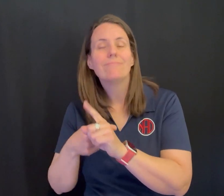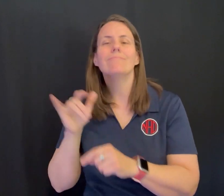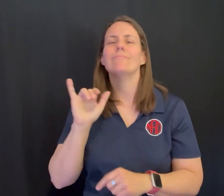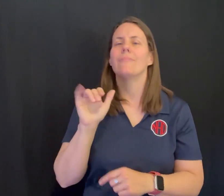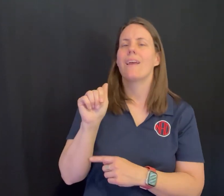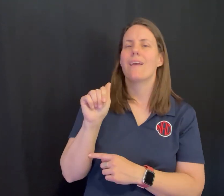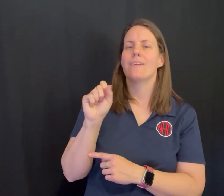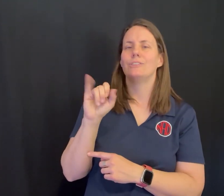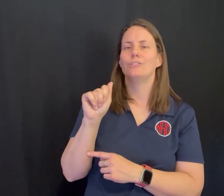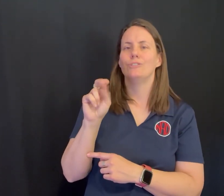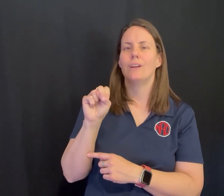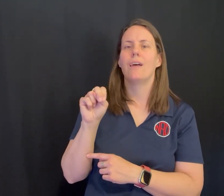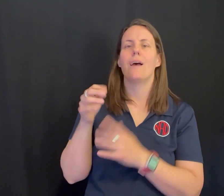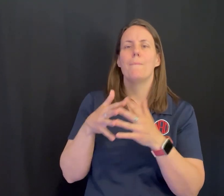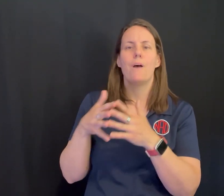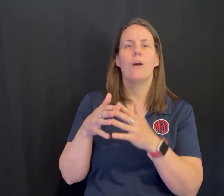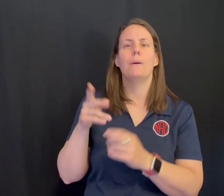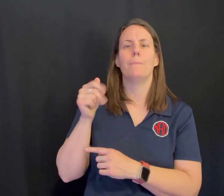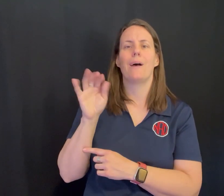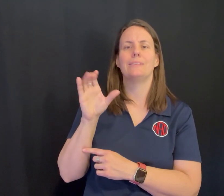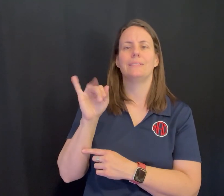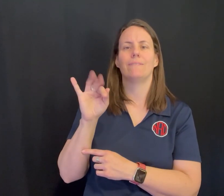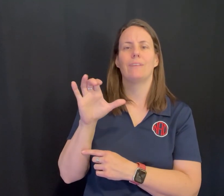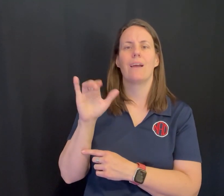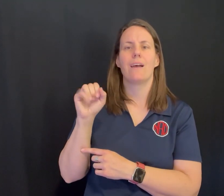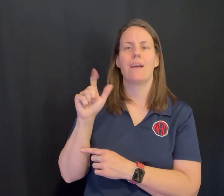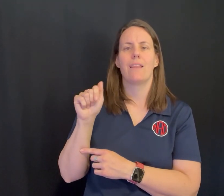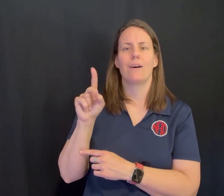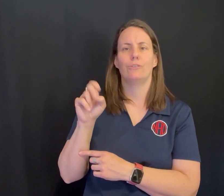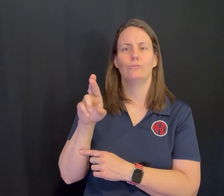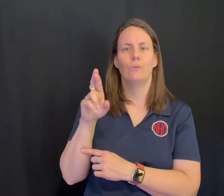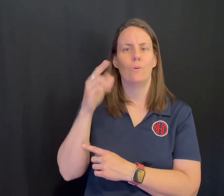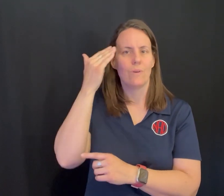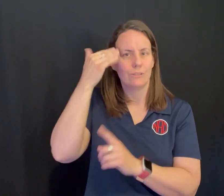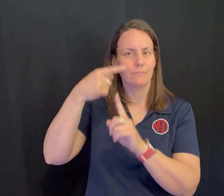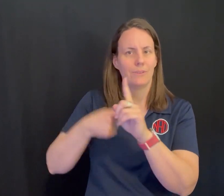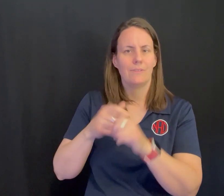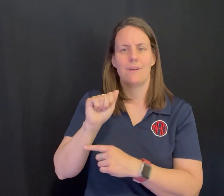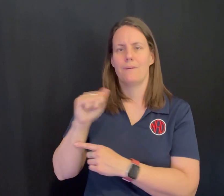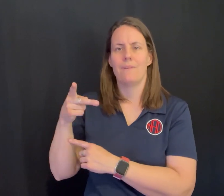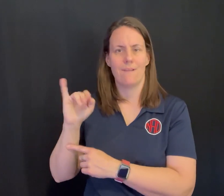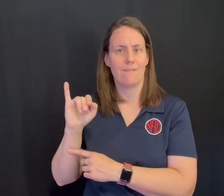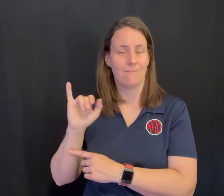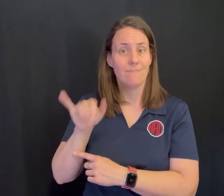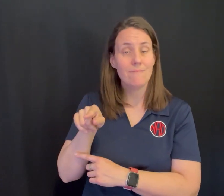Asian American and Pacific Islander Heritage Awareness Month --